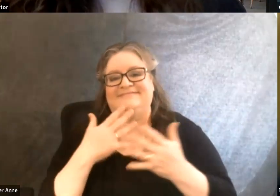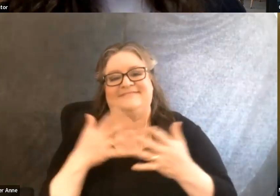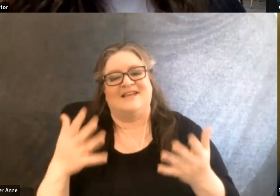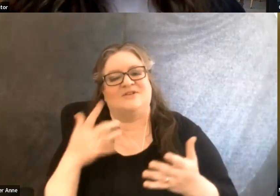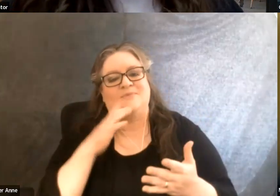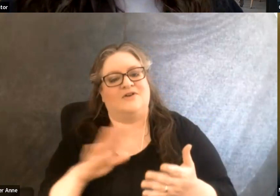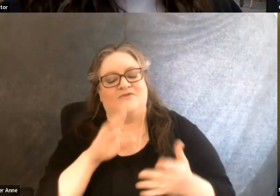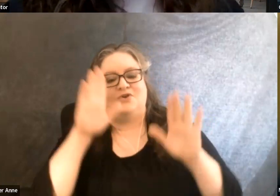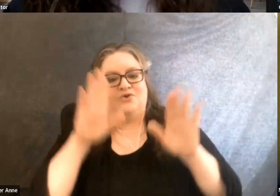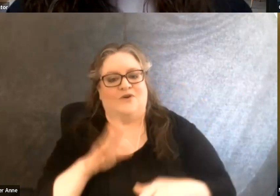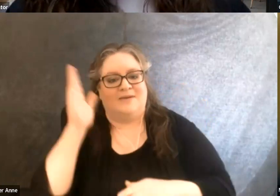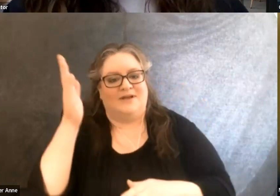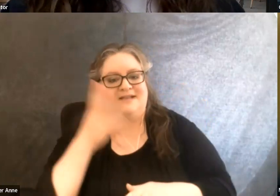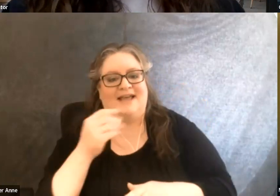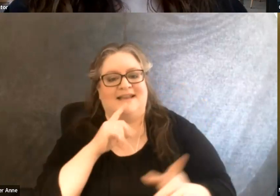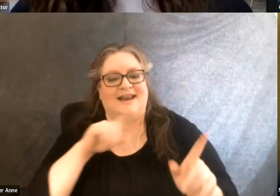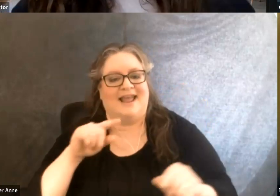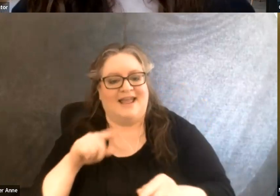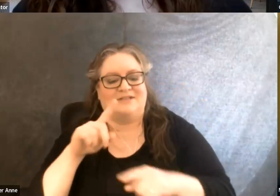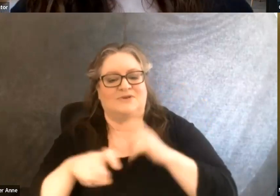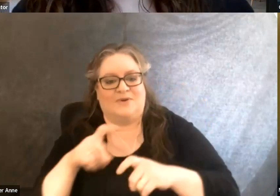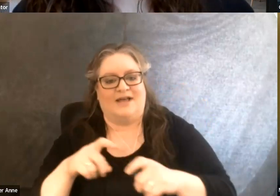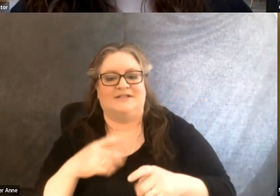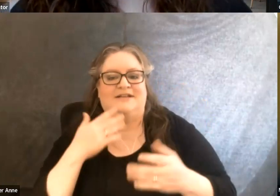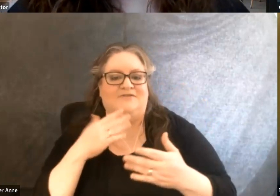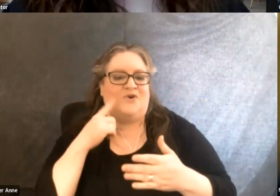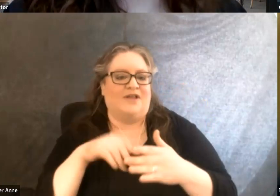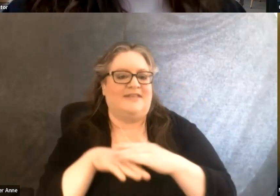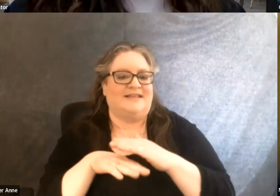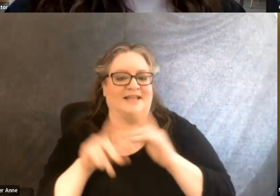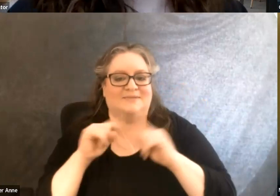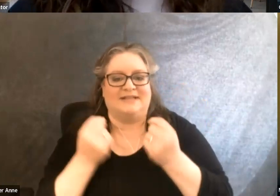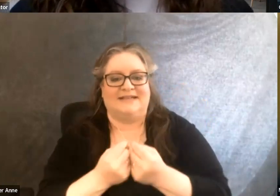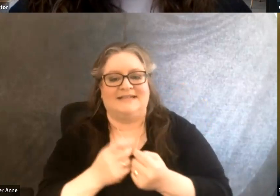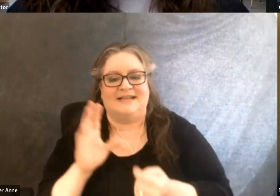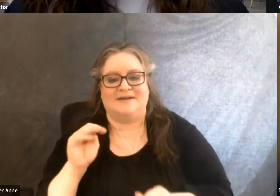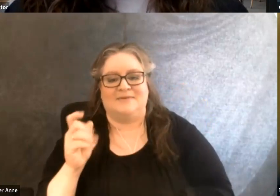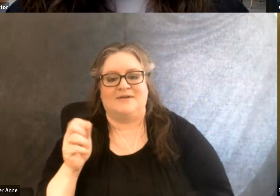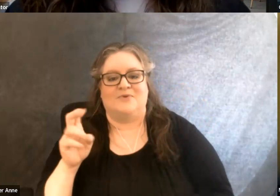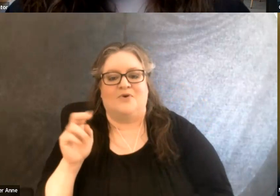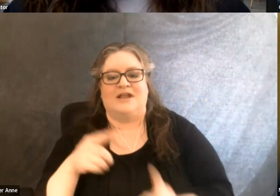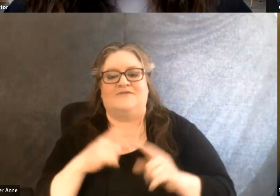for your great presentation and for answering these questions. Thank you to the accessibility team and Maureen from Client Relations as well.